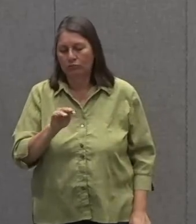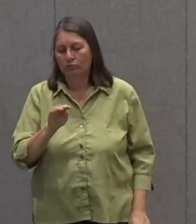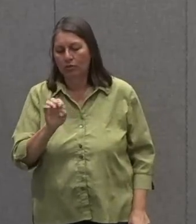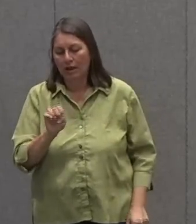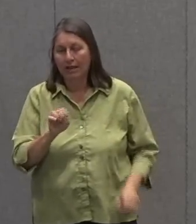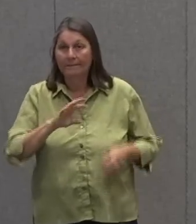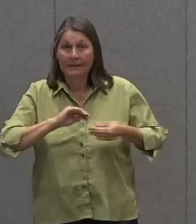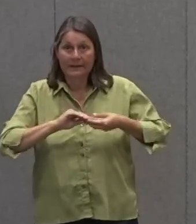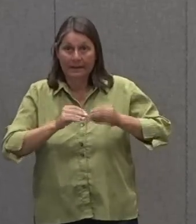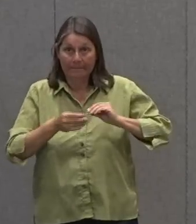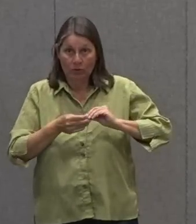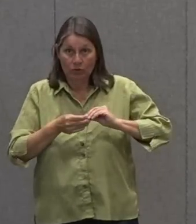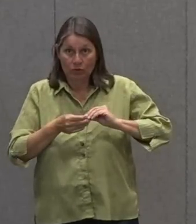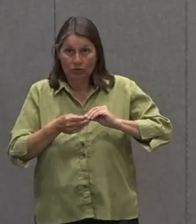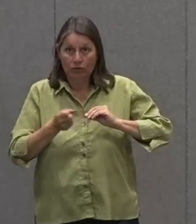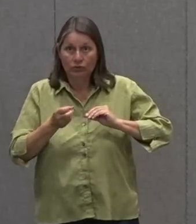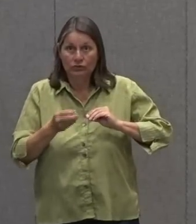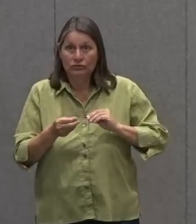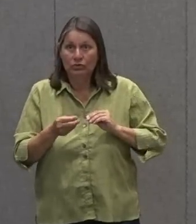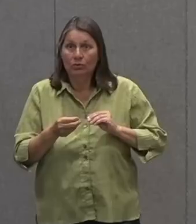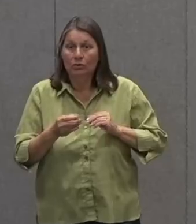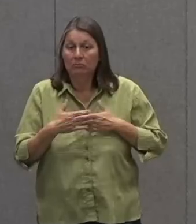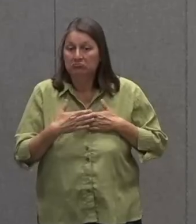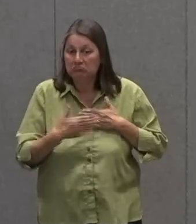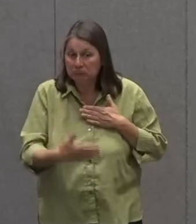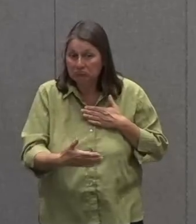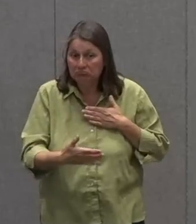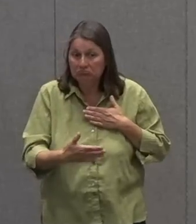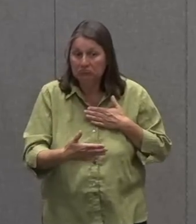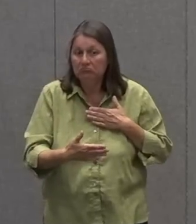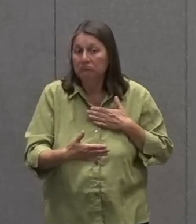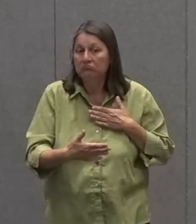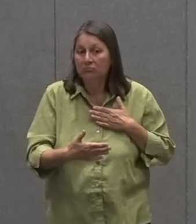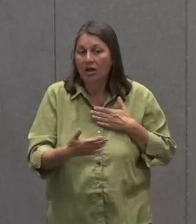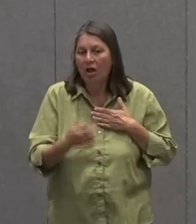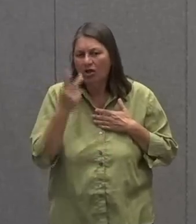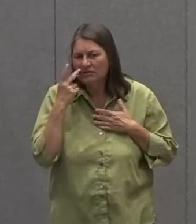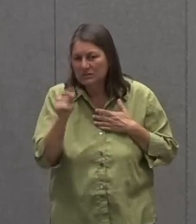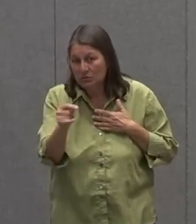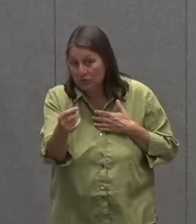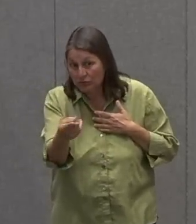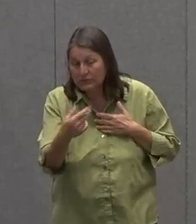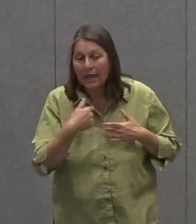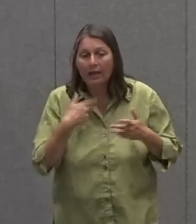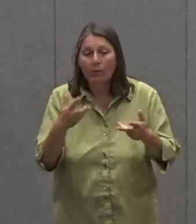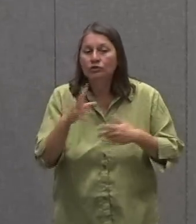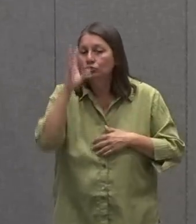over the course of the next day or so, I'll see you on Thursday, is I want you guys to come up with the factors